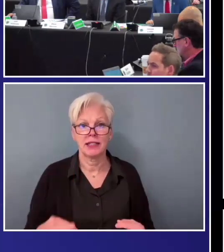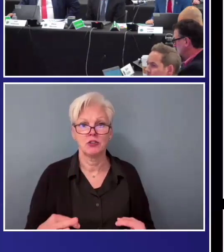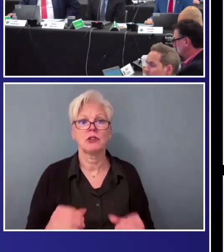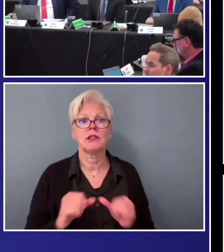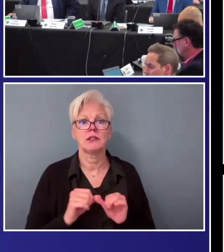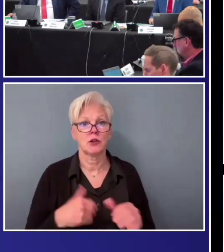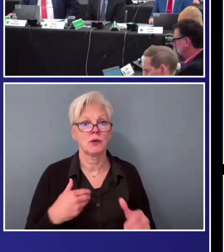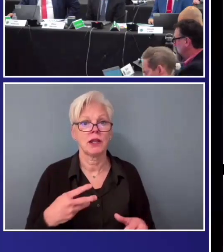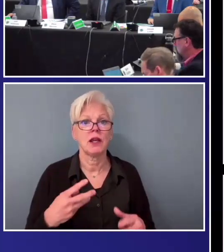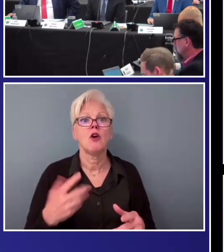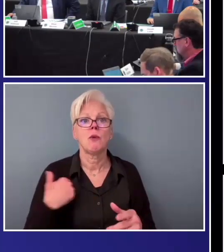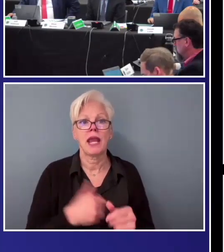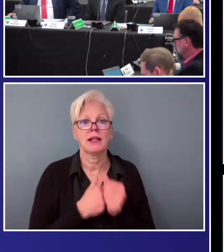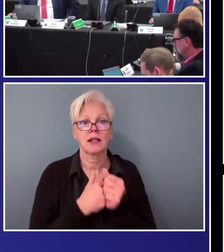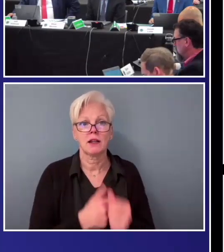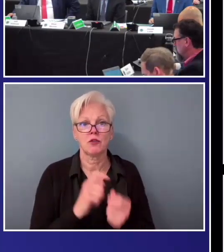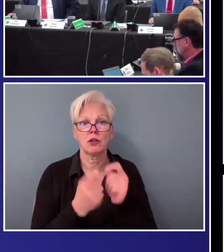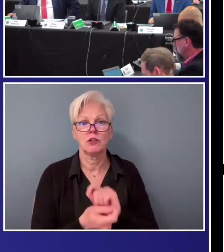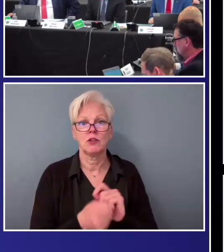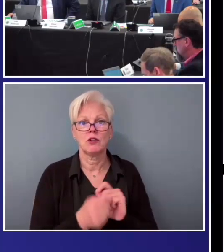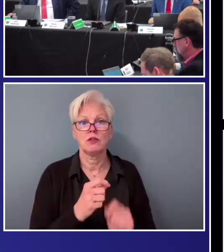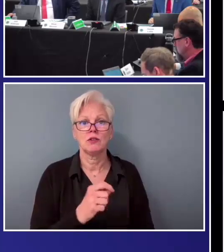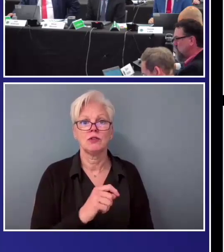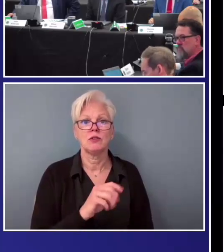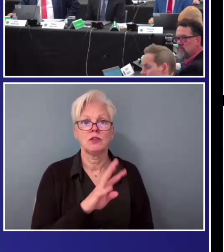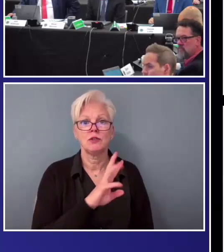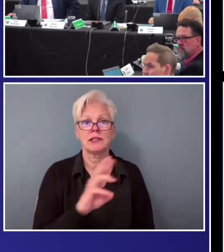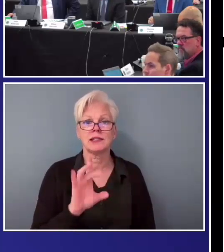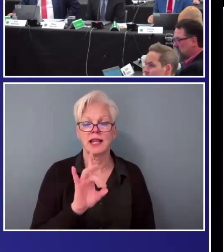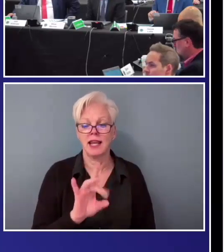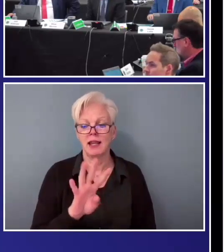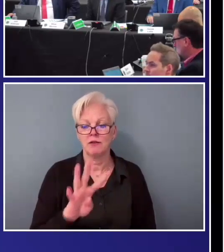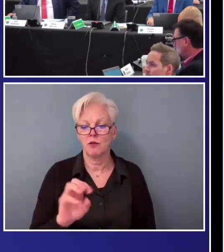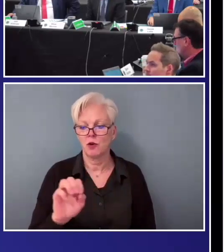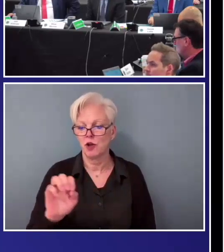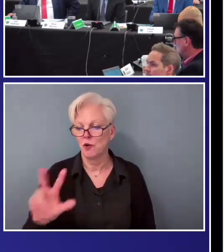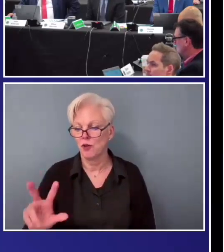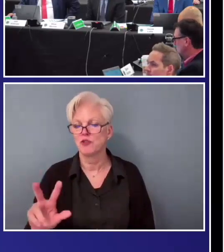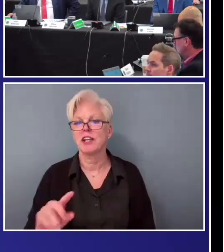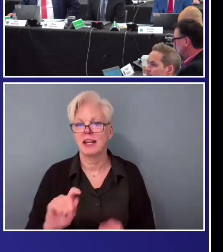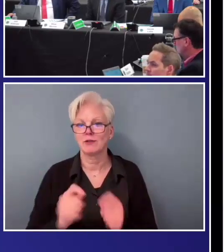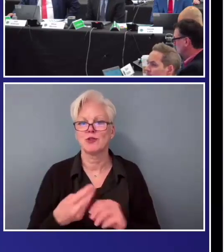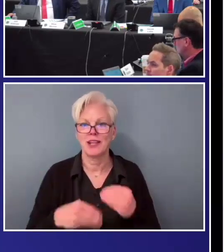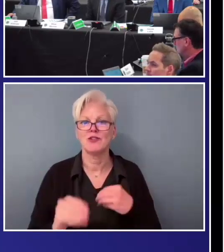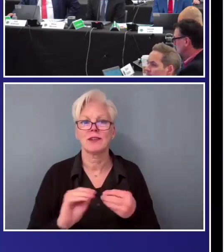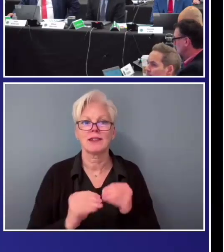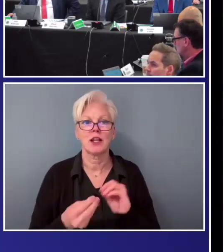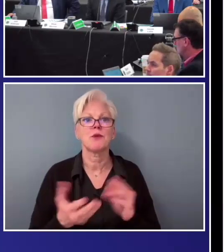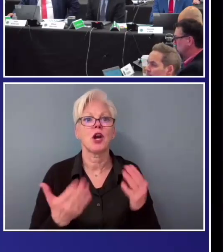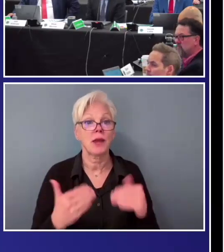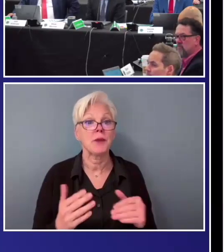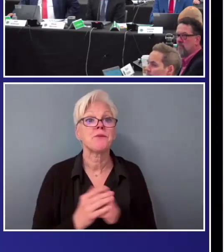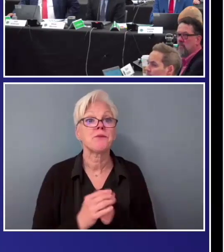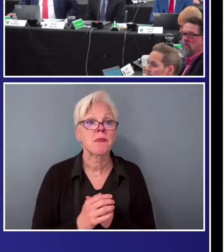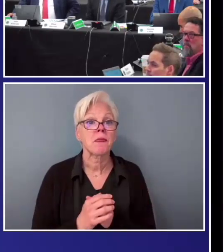we have a conforming change to 668.403. Keep going. Okay, and then we get to the